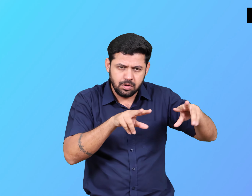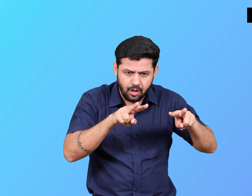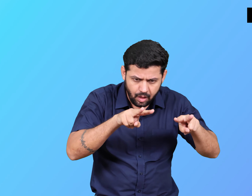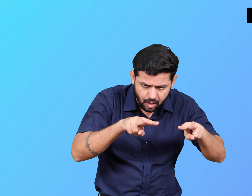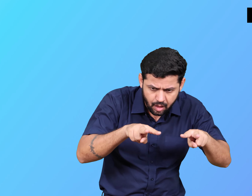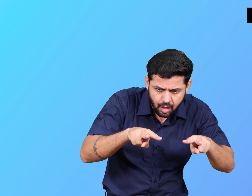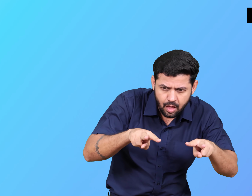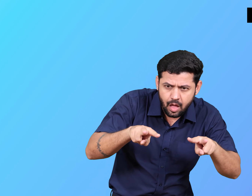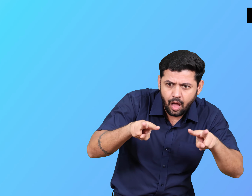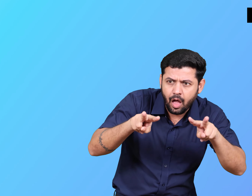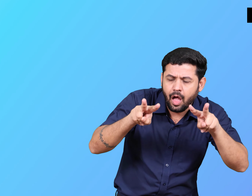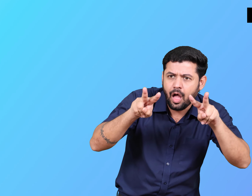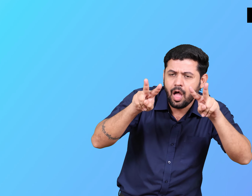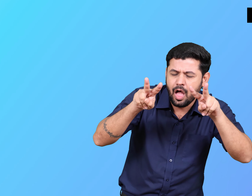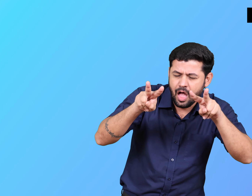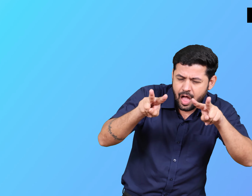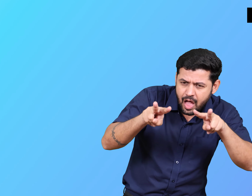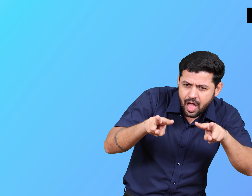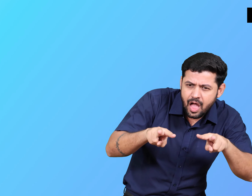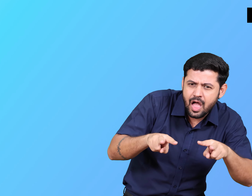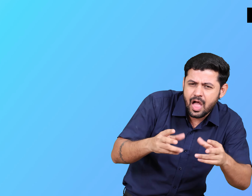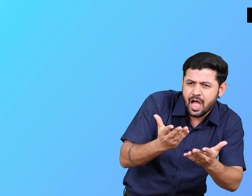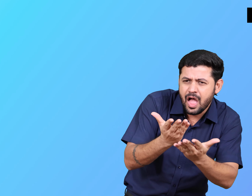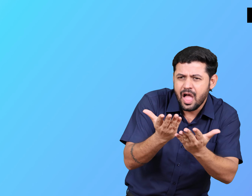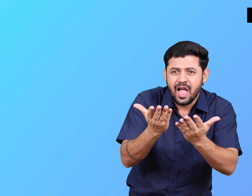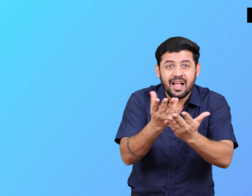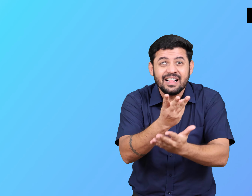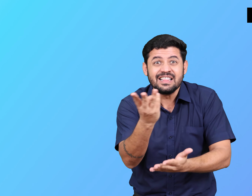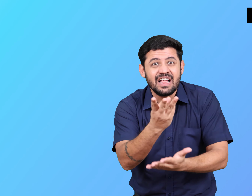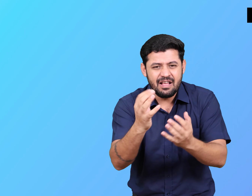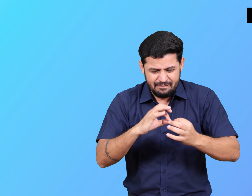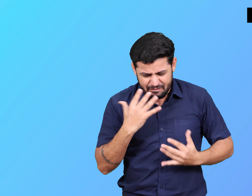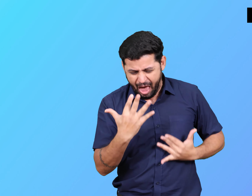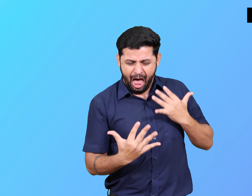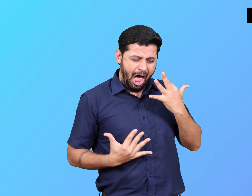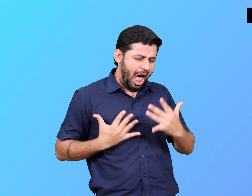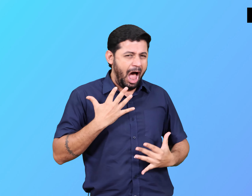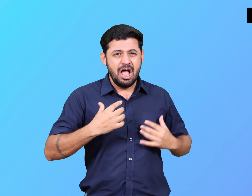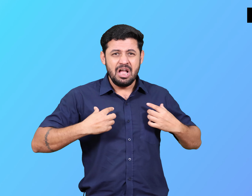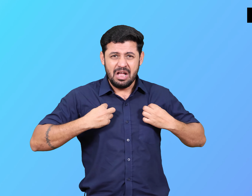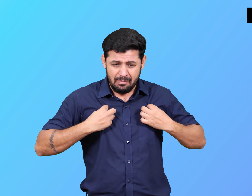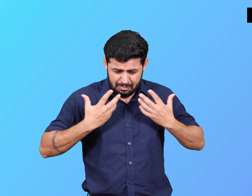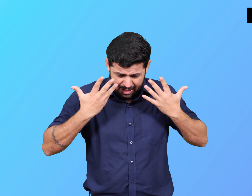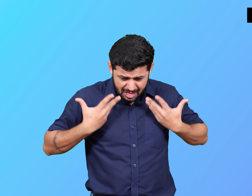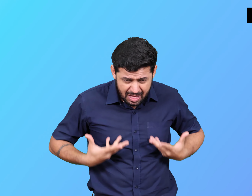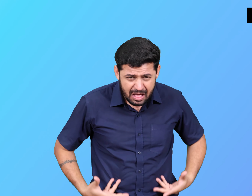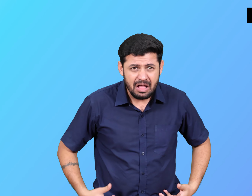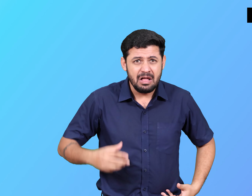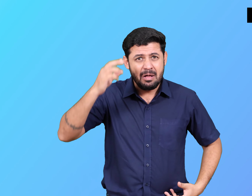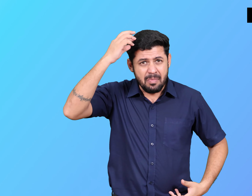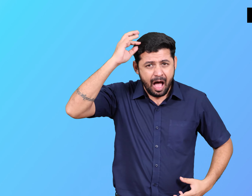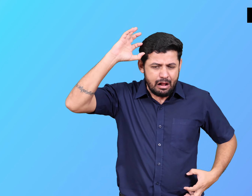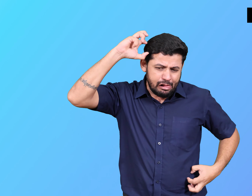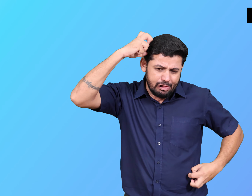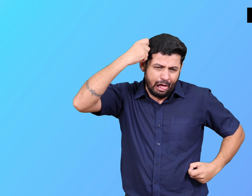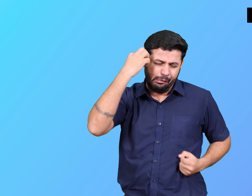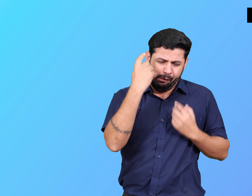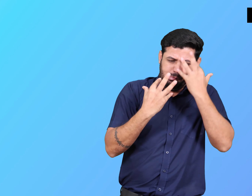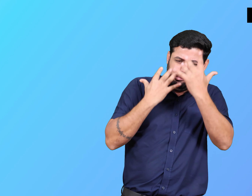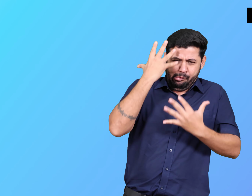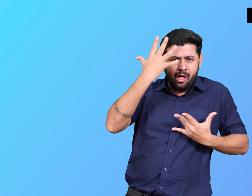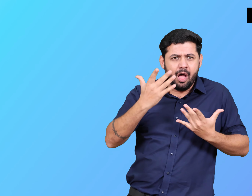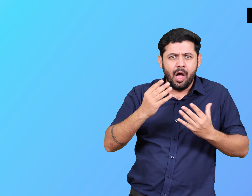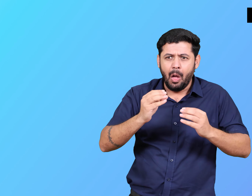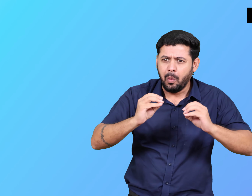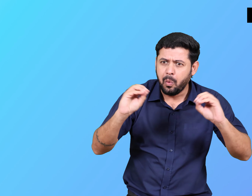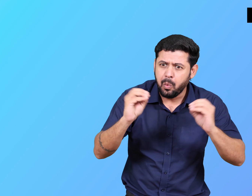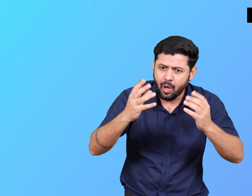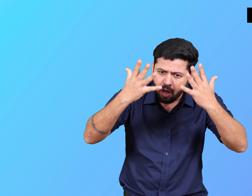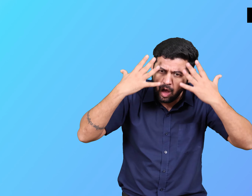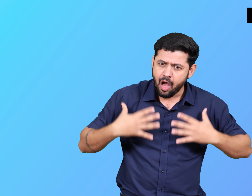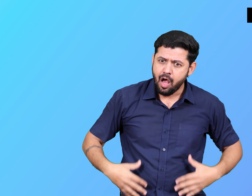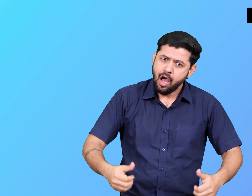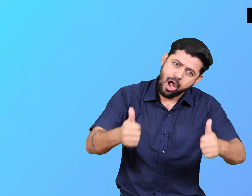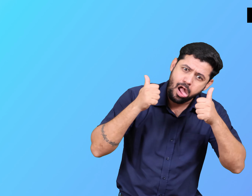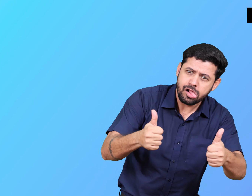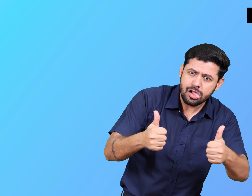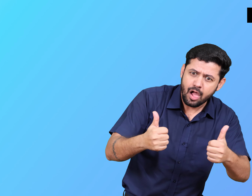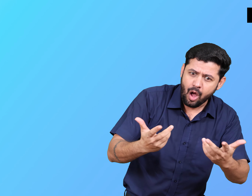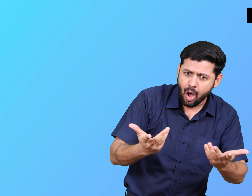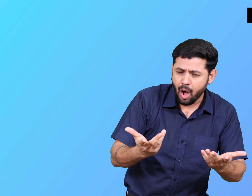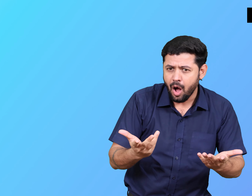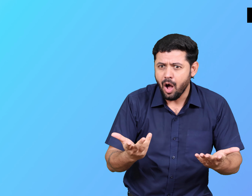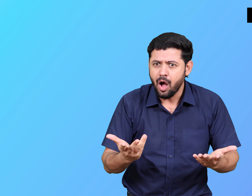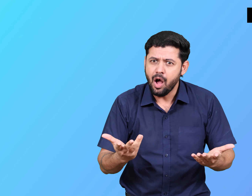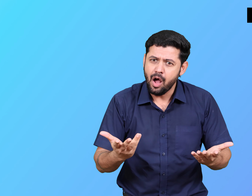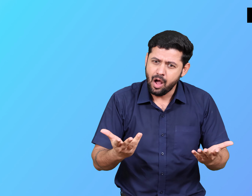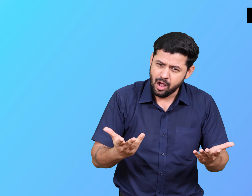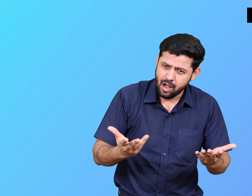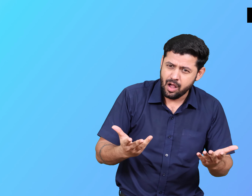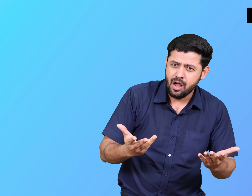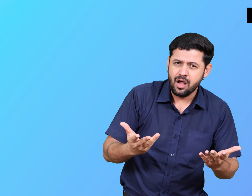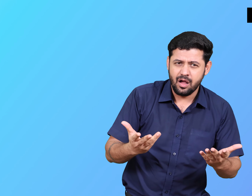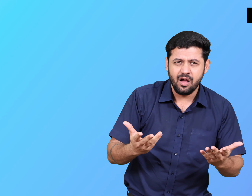They could see that the fire had not burned Shadrach, Meshach and Abednego. Their bodies were not burned at all. Their hair was not burned, and their robes were not burned.